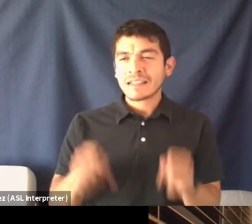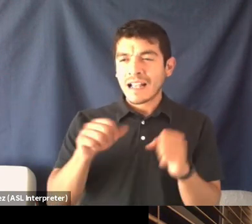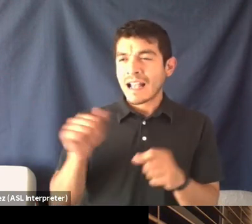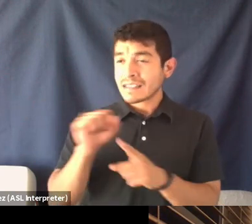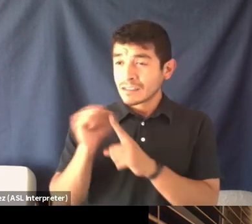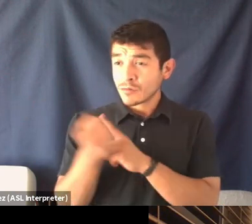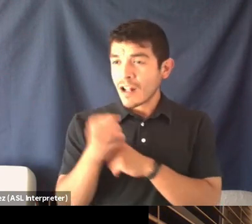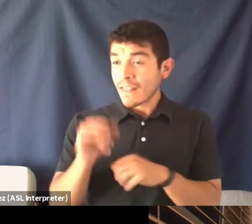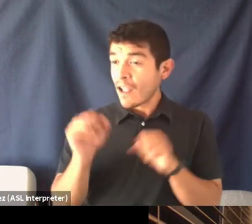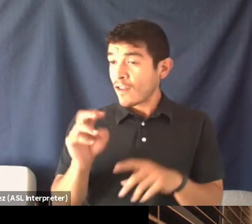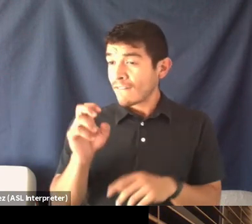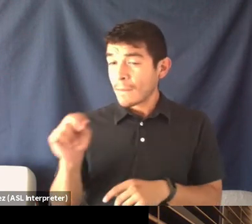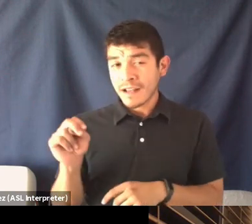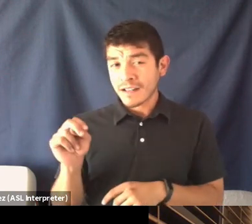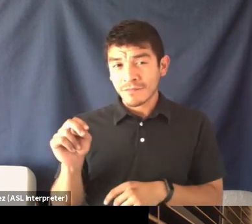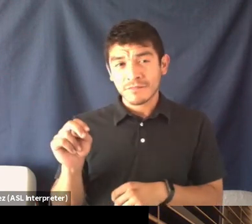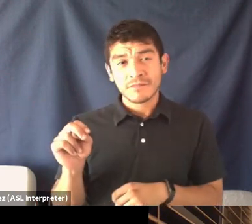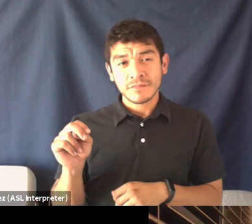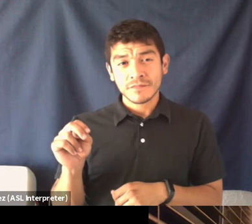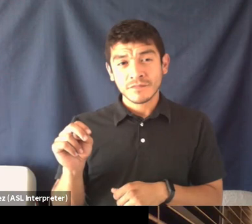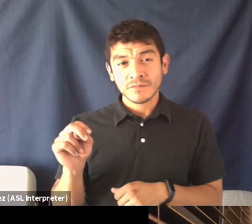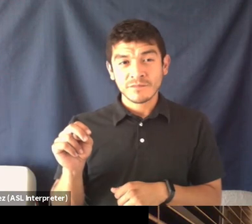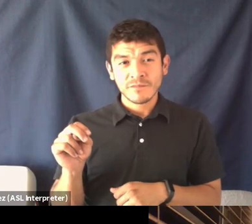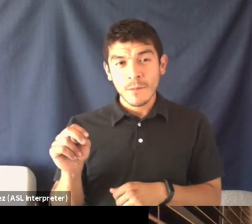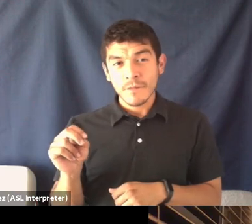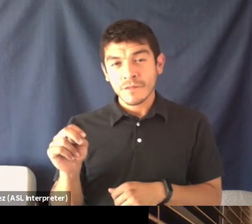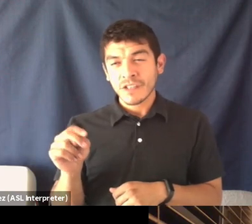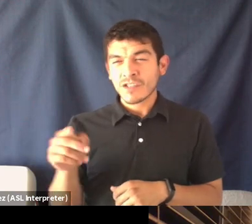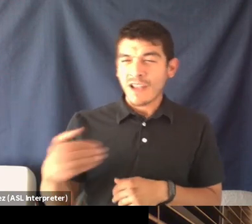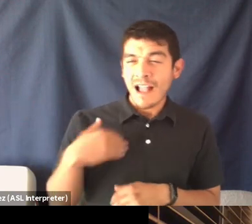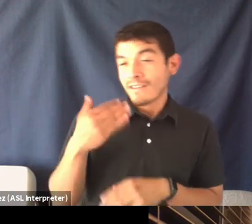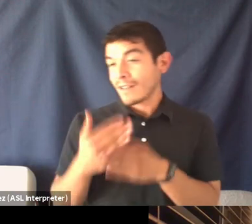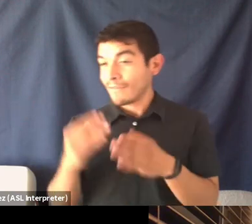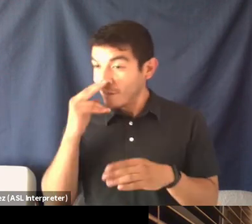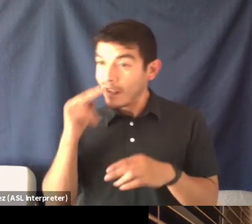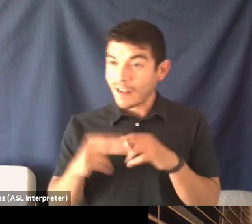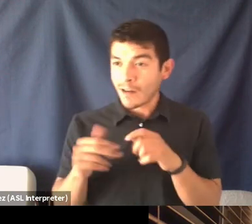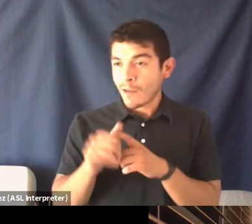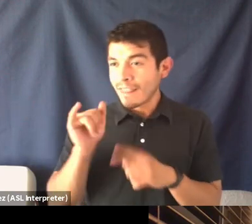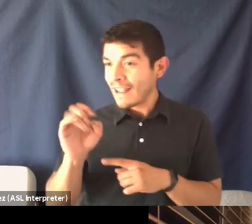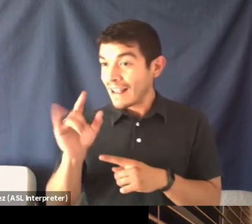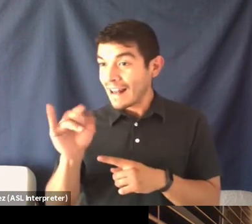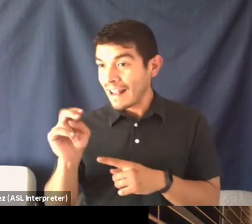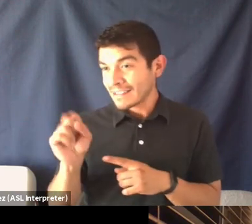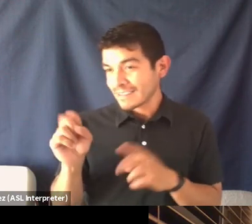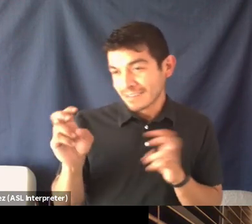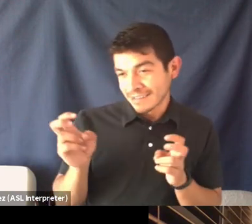that could have been, you're having some fun with it, with the Elaine's. (Anne chuckling)